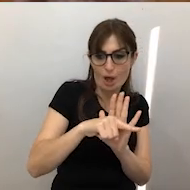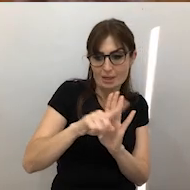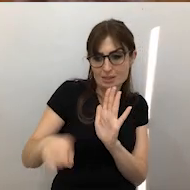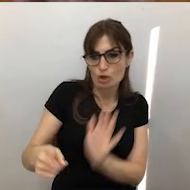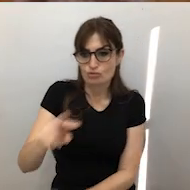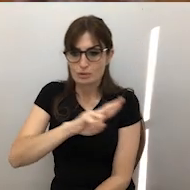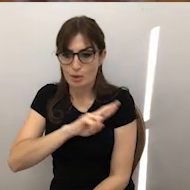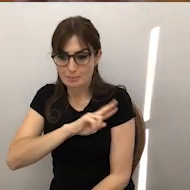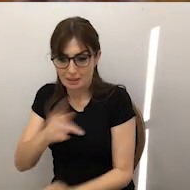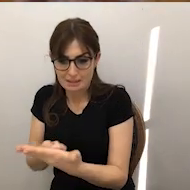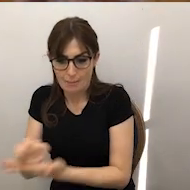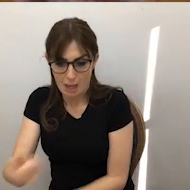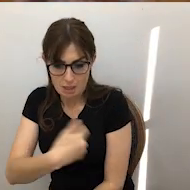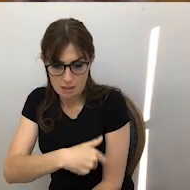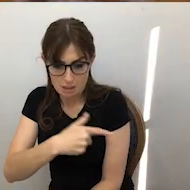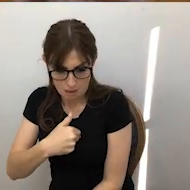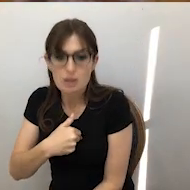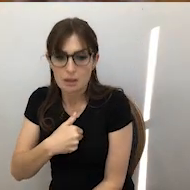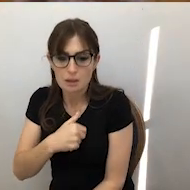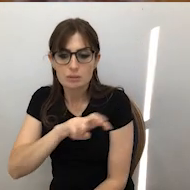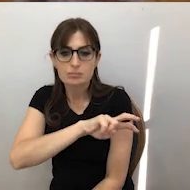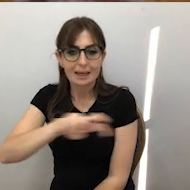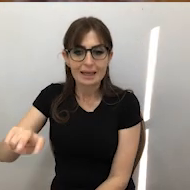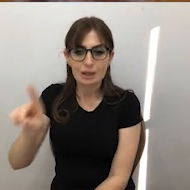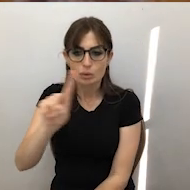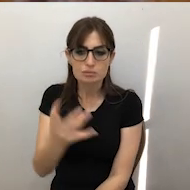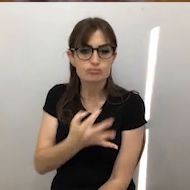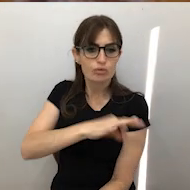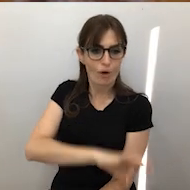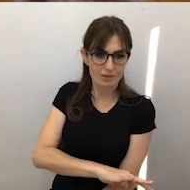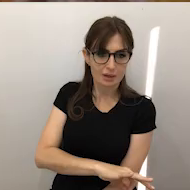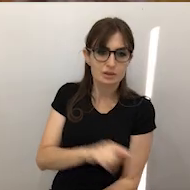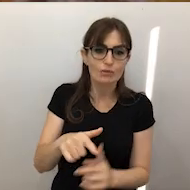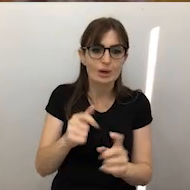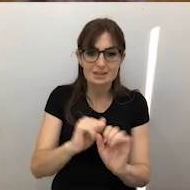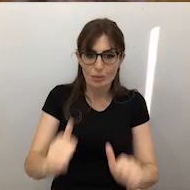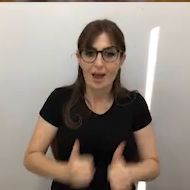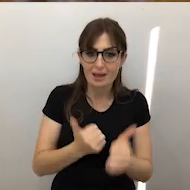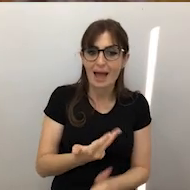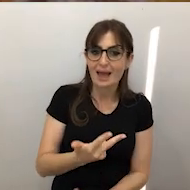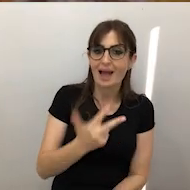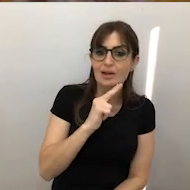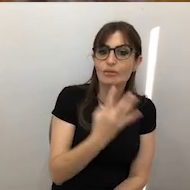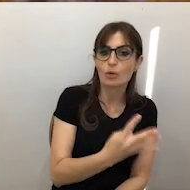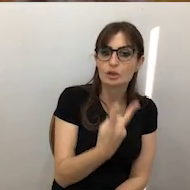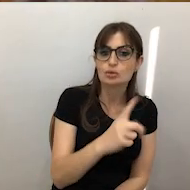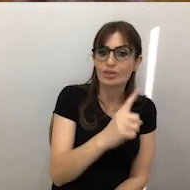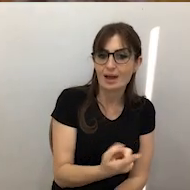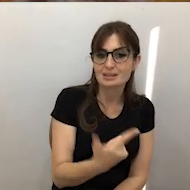Referring to Creative Arts Limited balance sheet, total assets have $842,700 minus